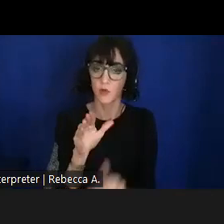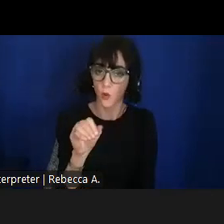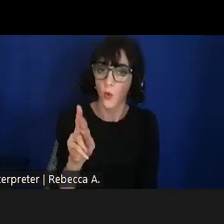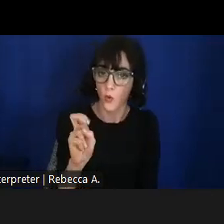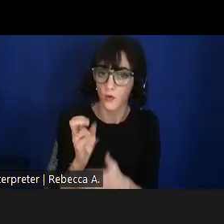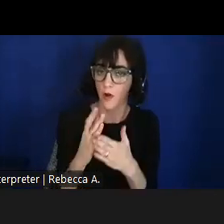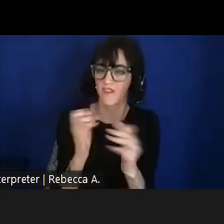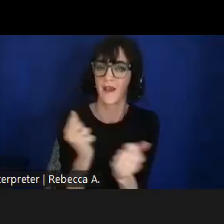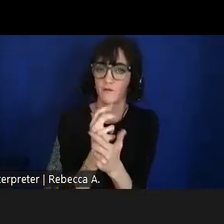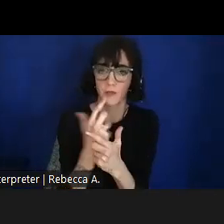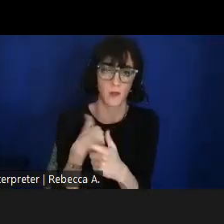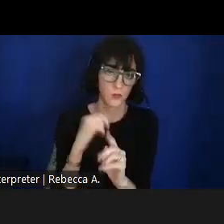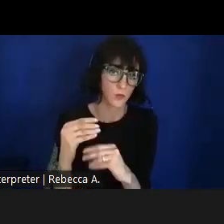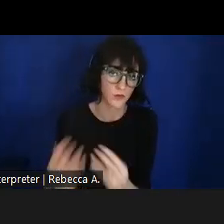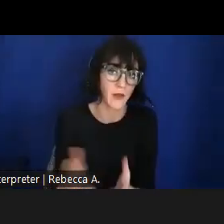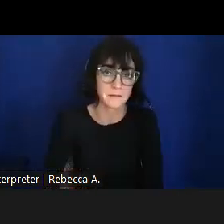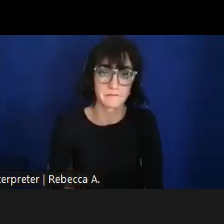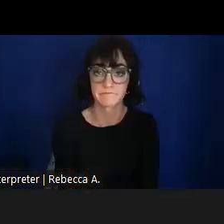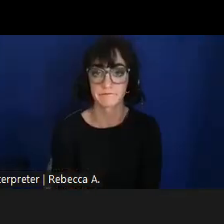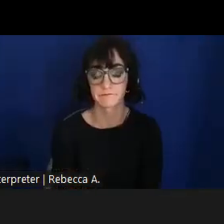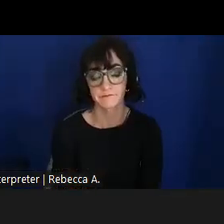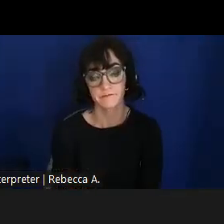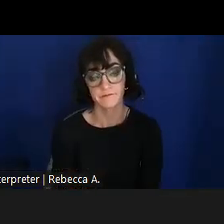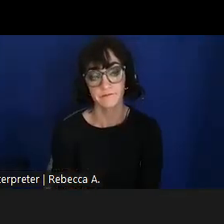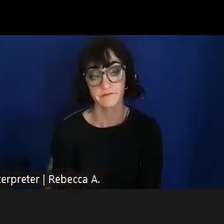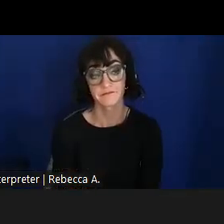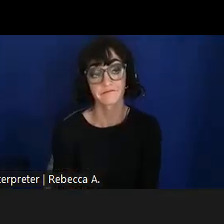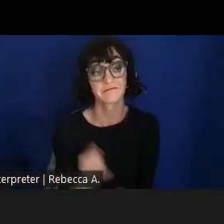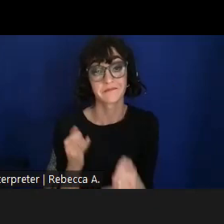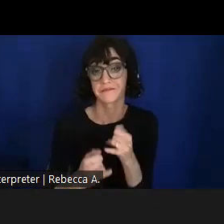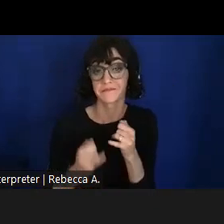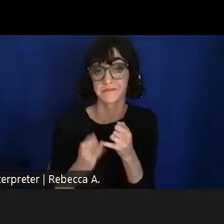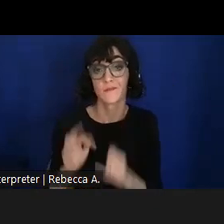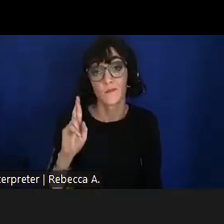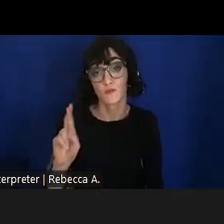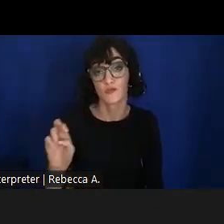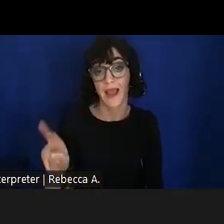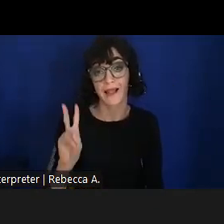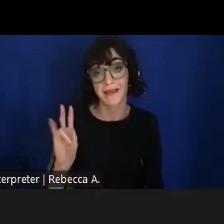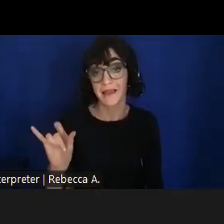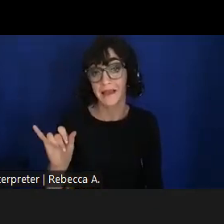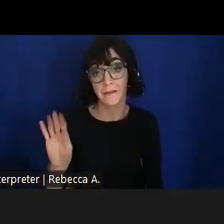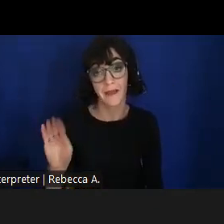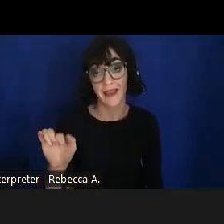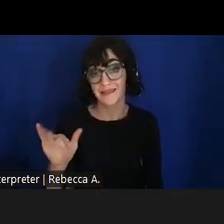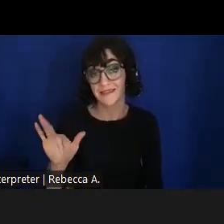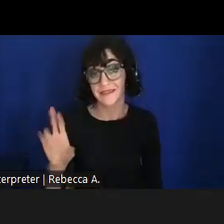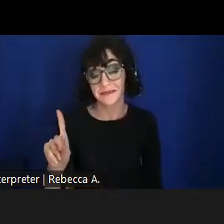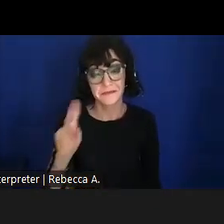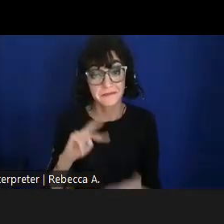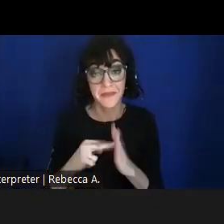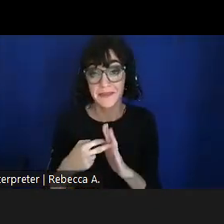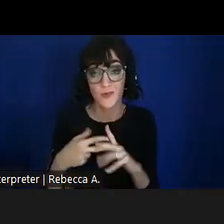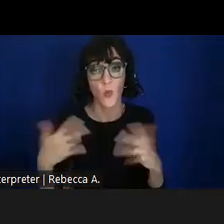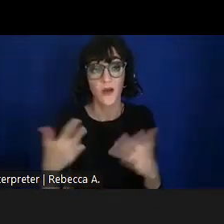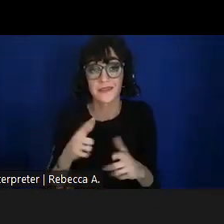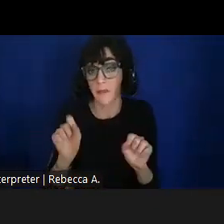we do and then ultimately is reality based is looking at what is realistic there has